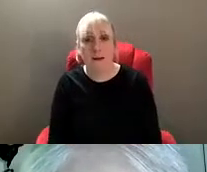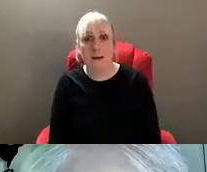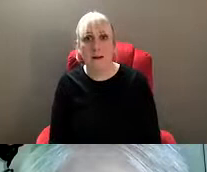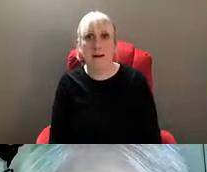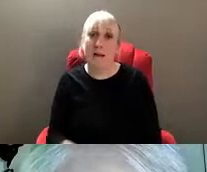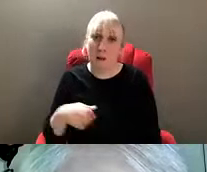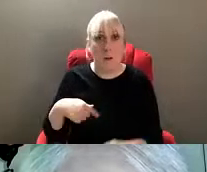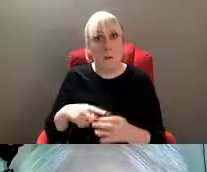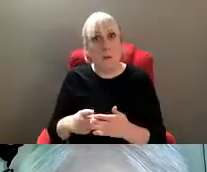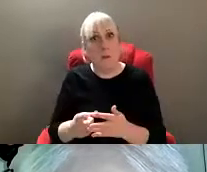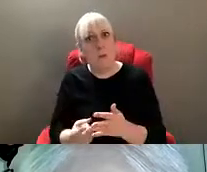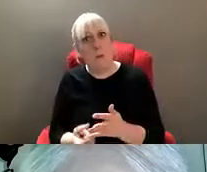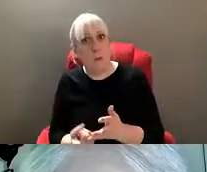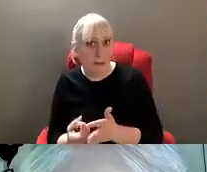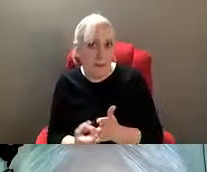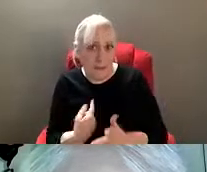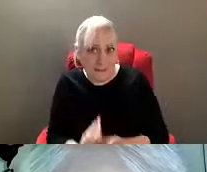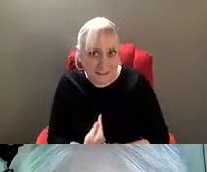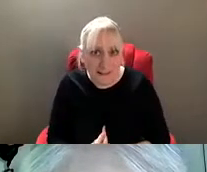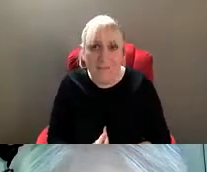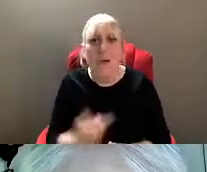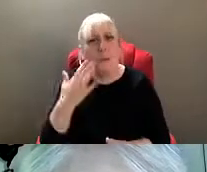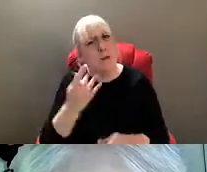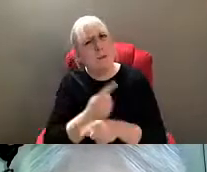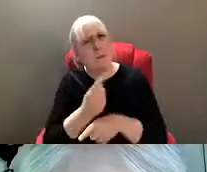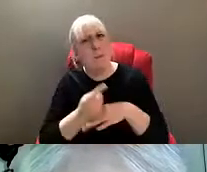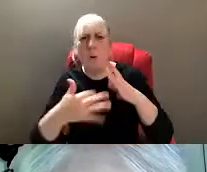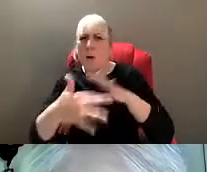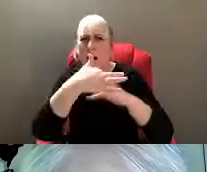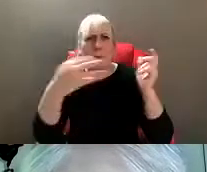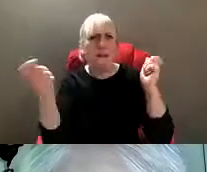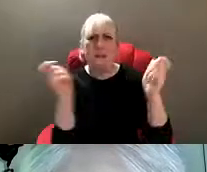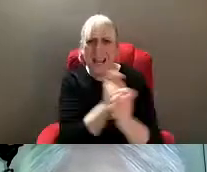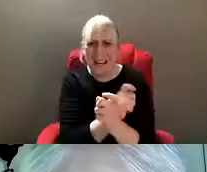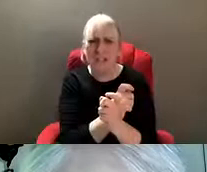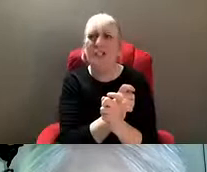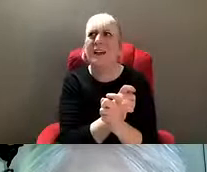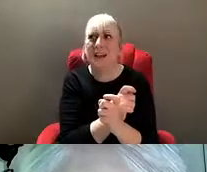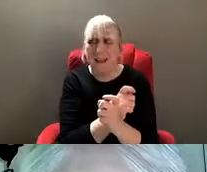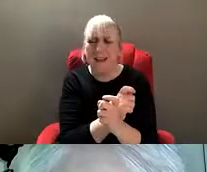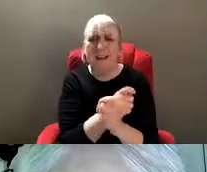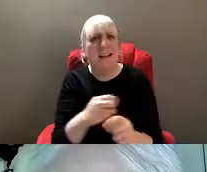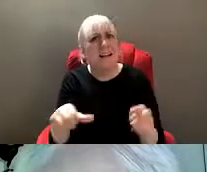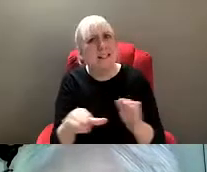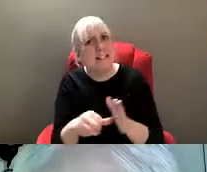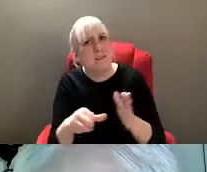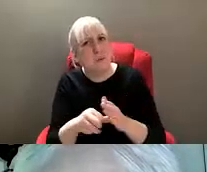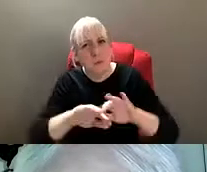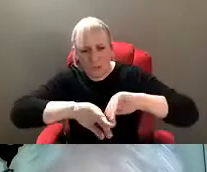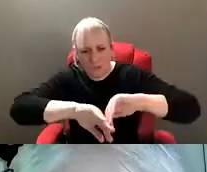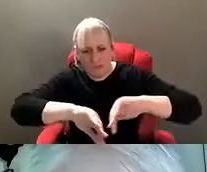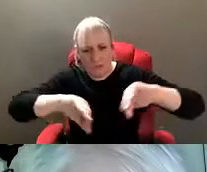the environment and climate change like it's it's it's hard to uh separate that from our access to